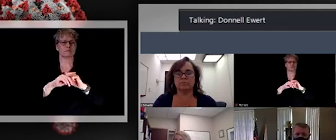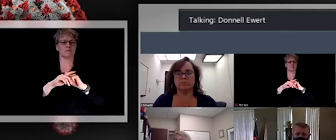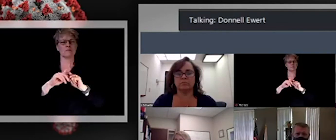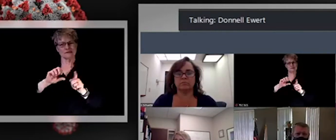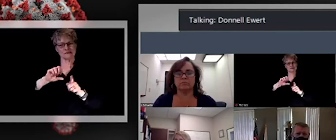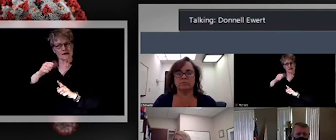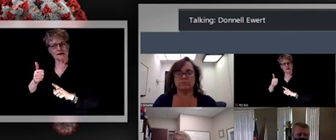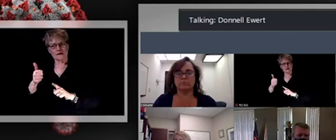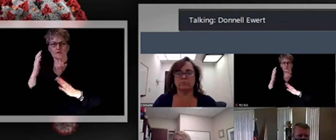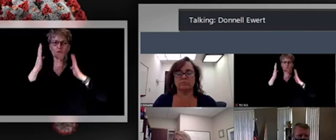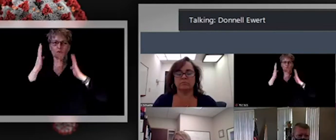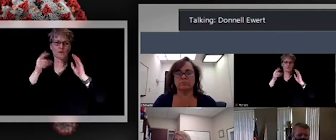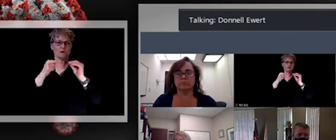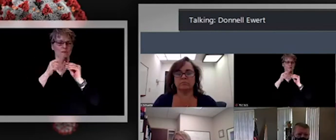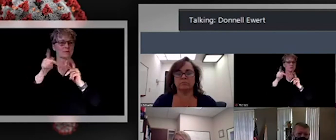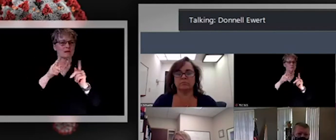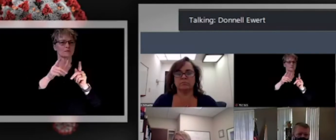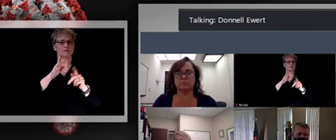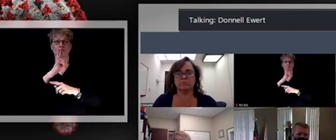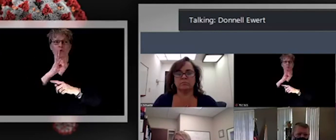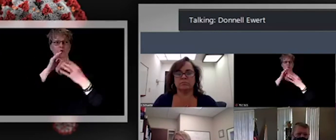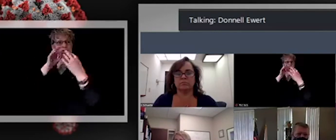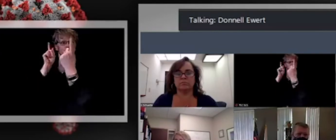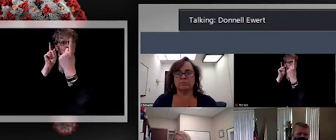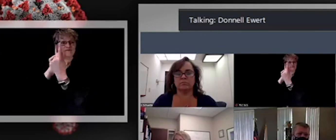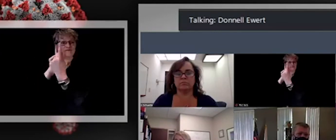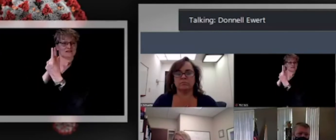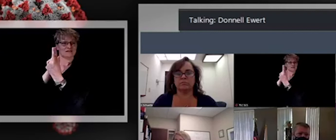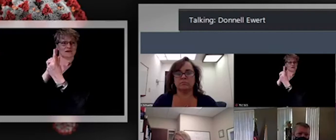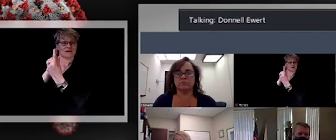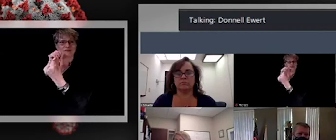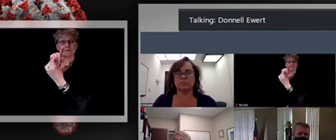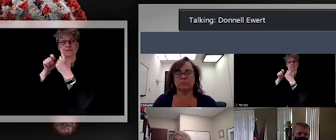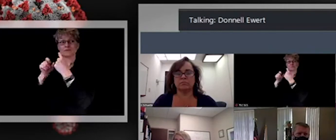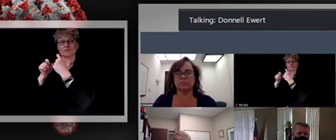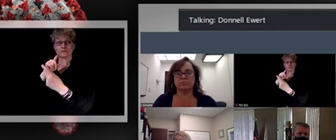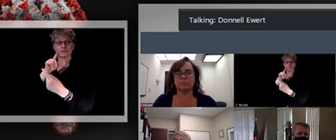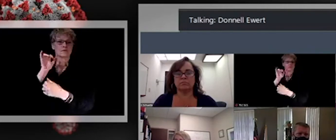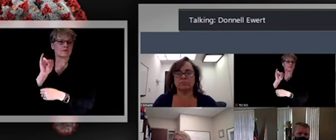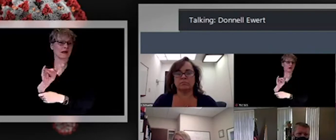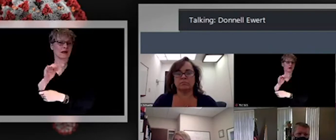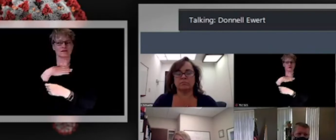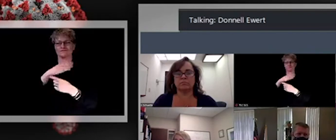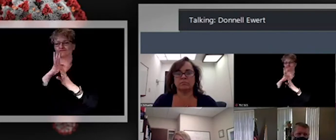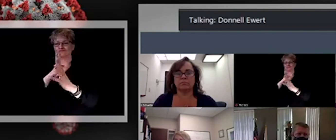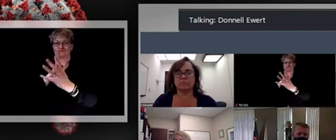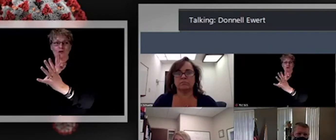hugging. So, I think there is a quite a bit of a difference and we definitely need to